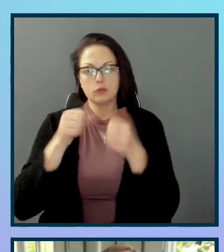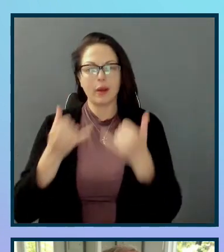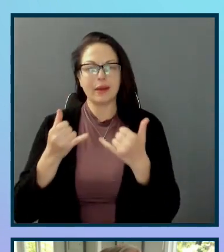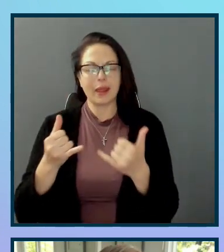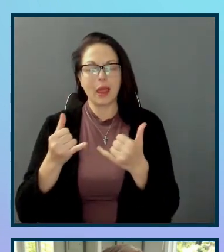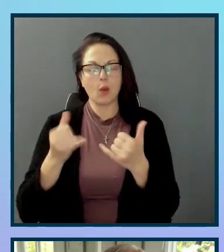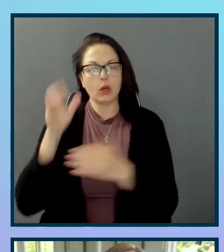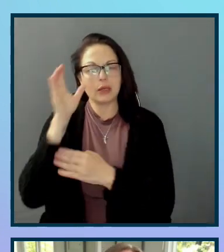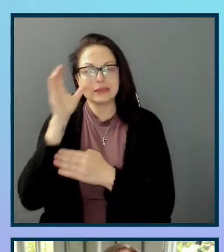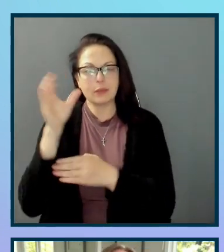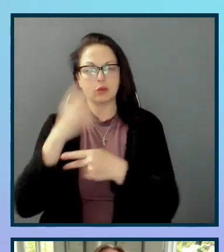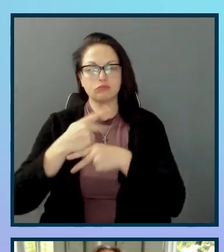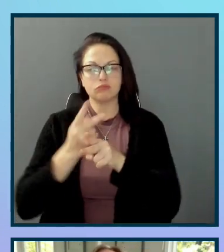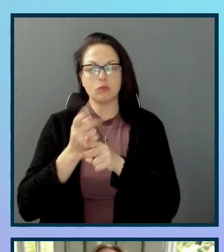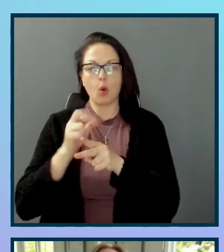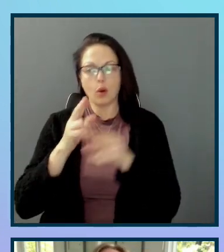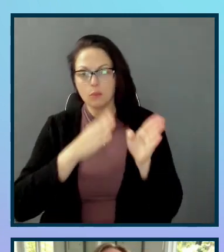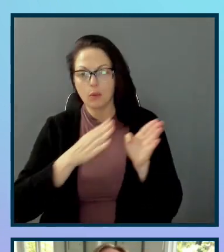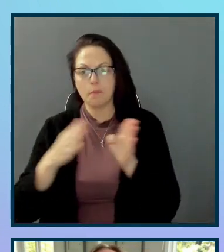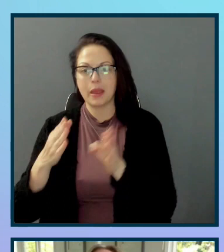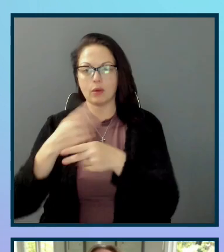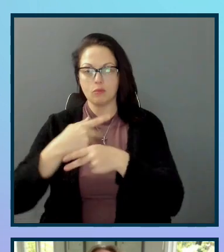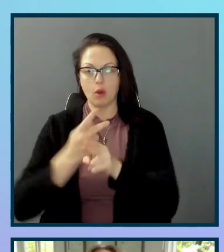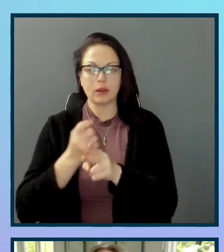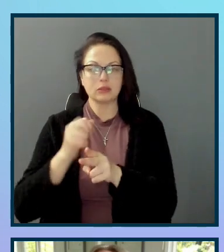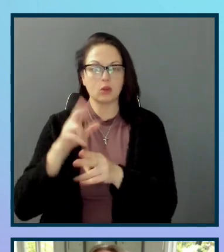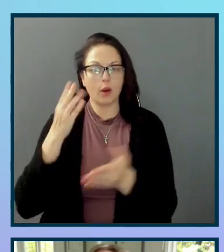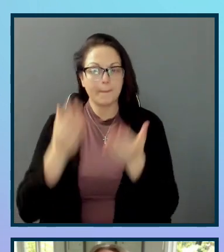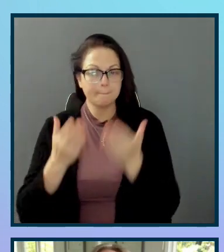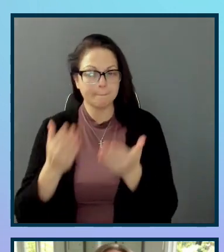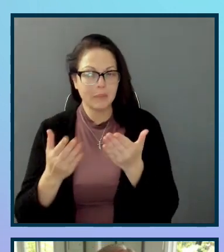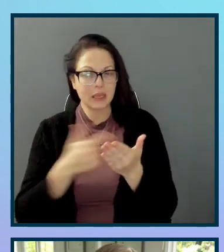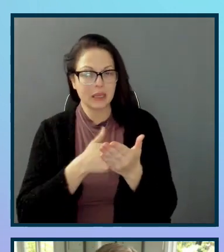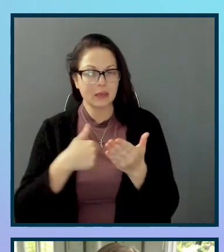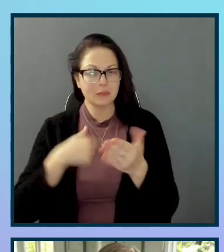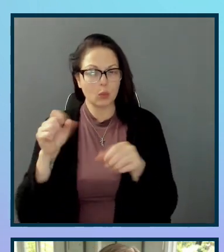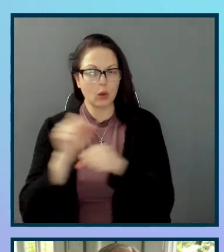or we're preparing products or we're maybe working with our overall brand.